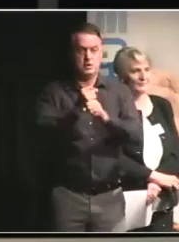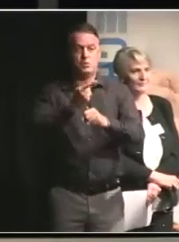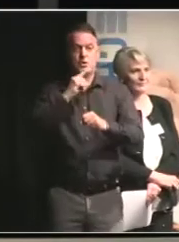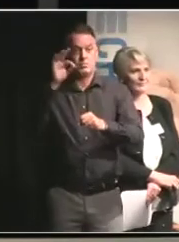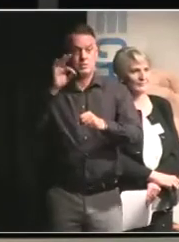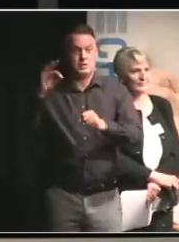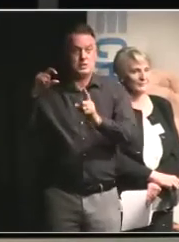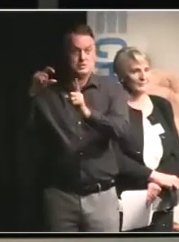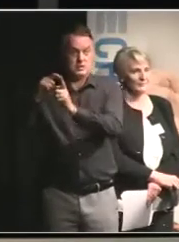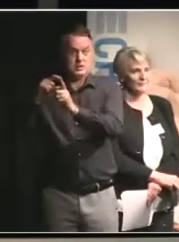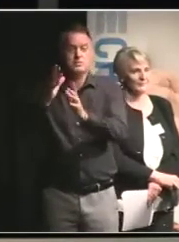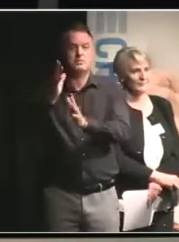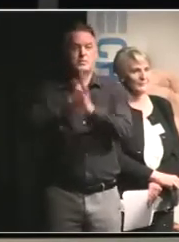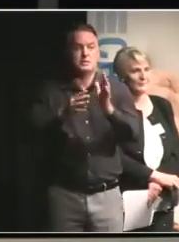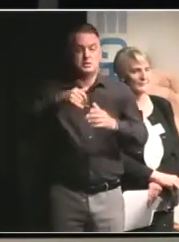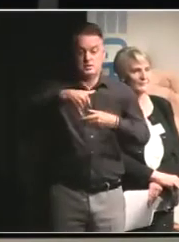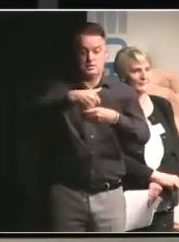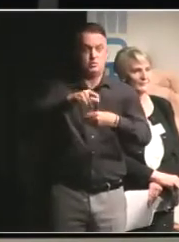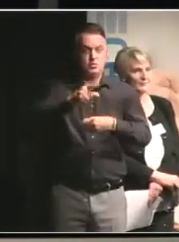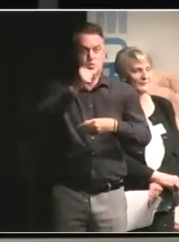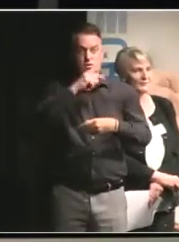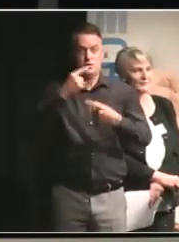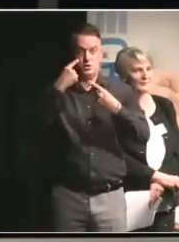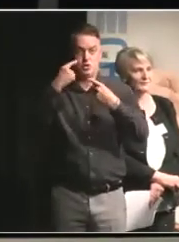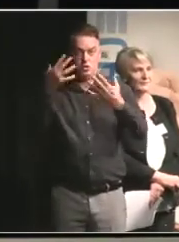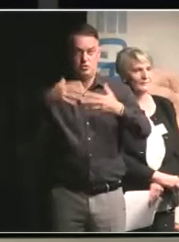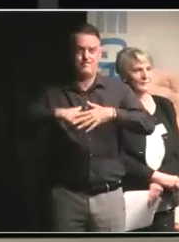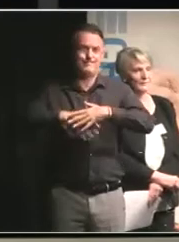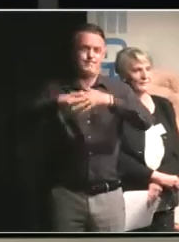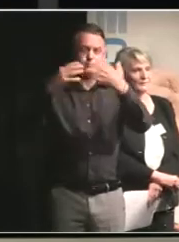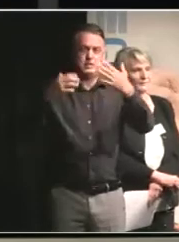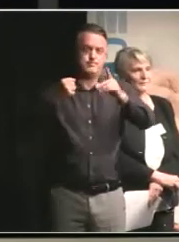as a chemist, you can publish in the highest impact factor journals because you've got this